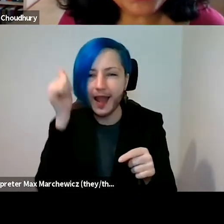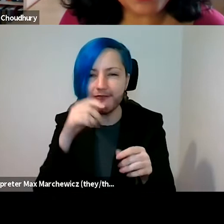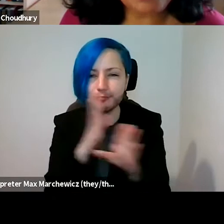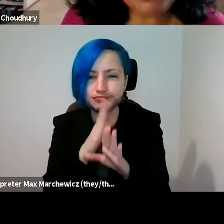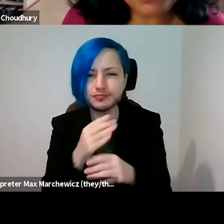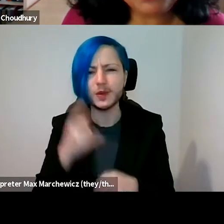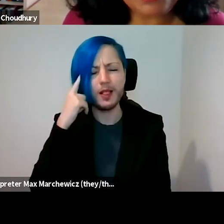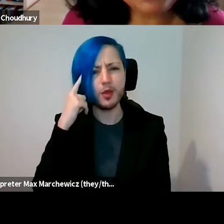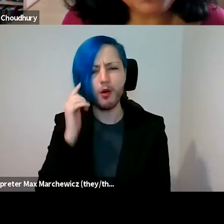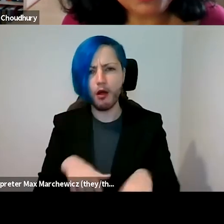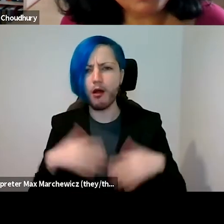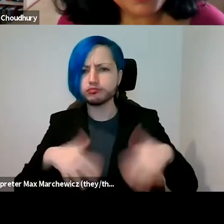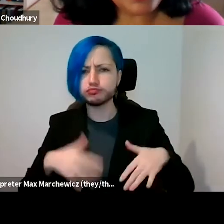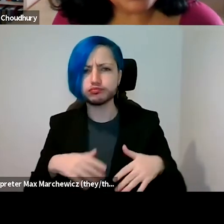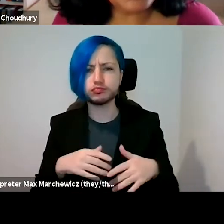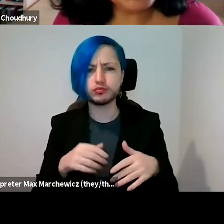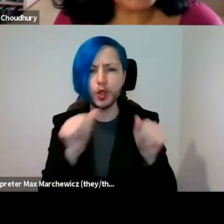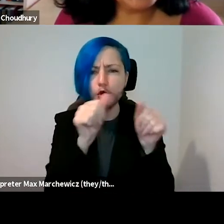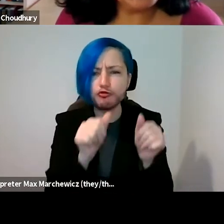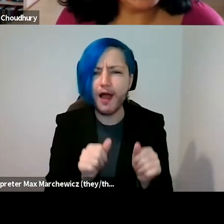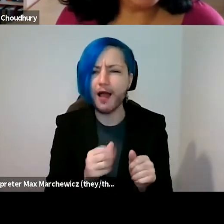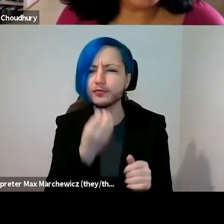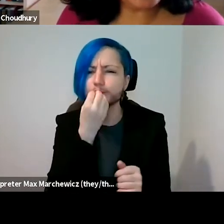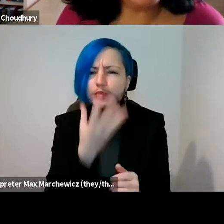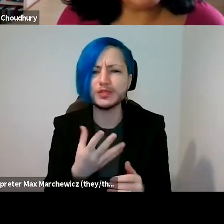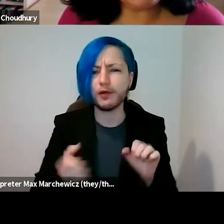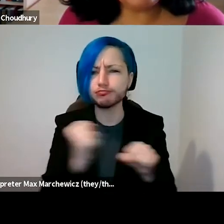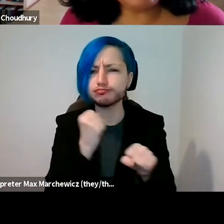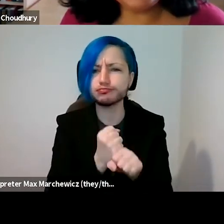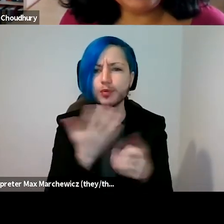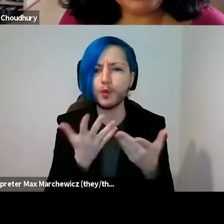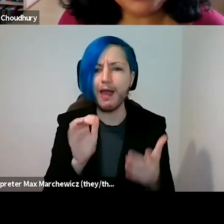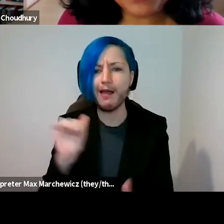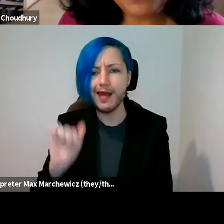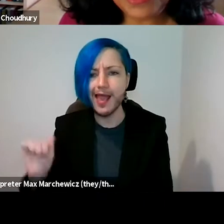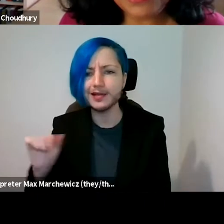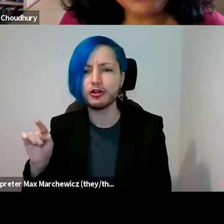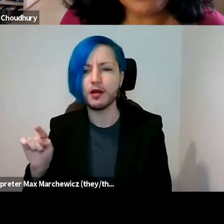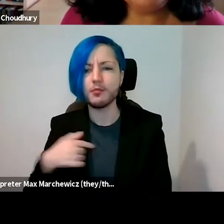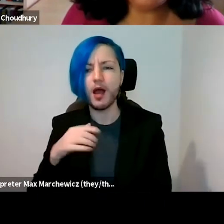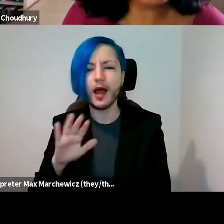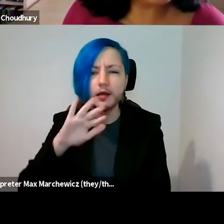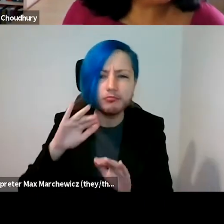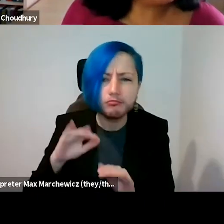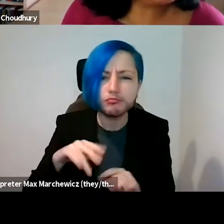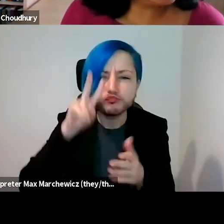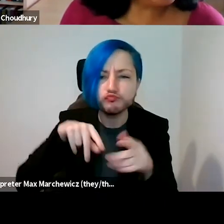what a cunning cross work from the East? But then I leaned closer, and the label said